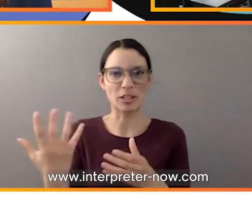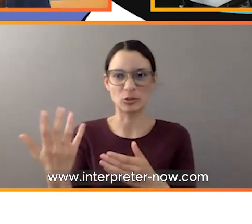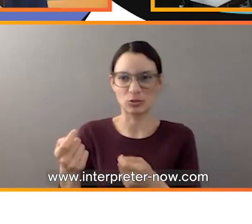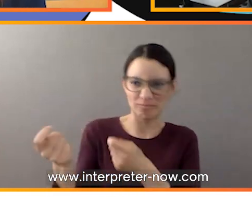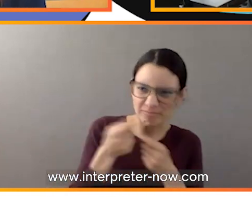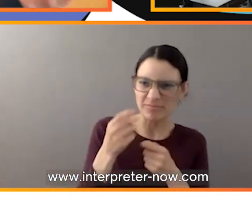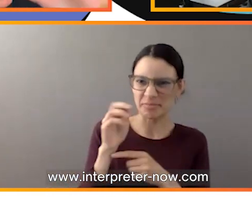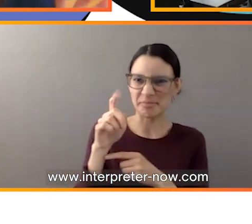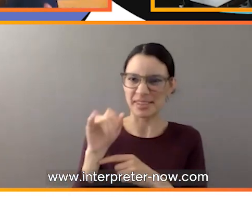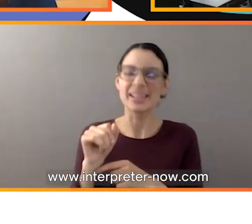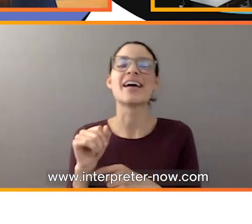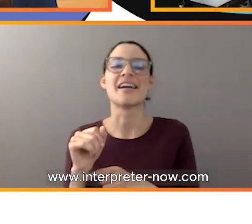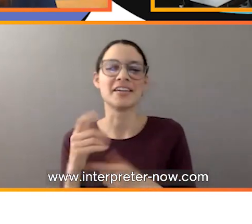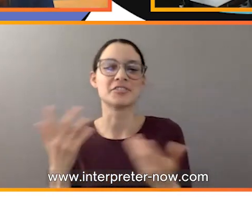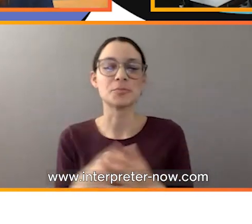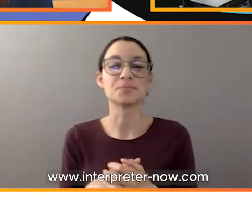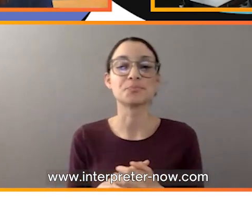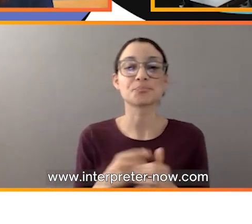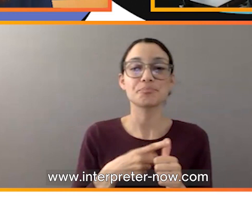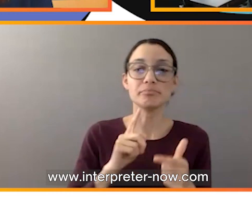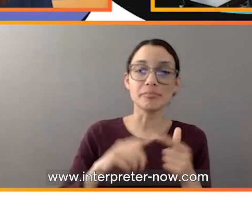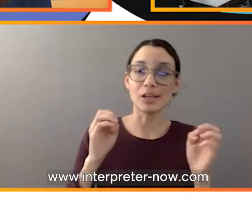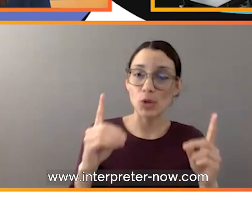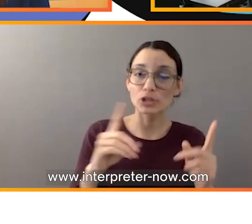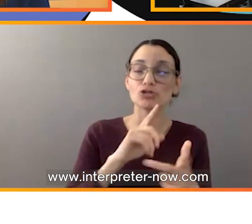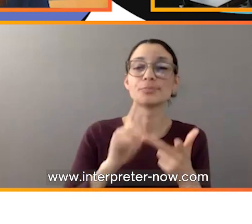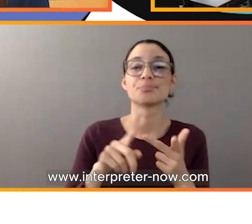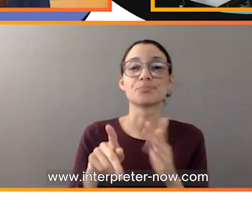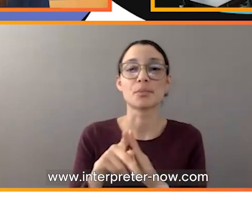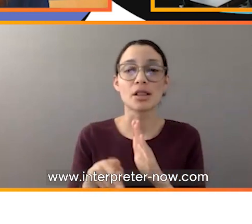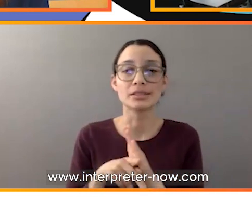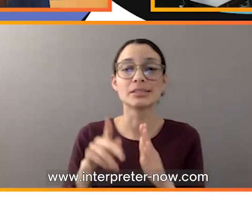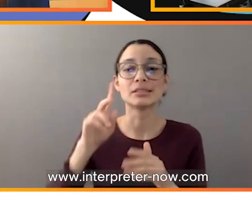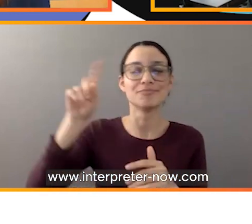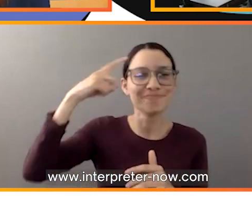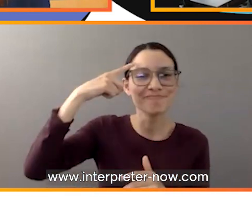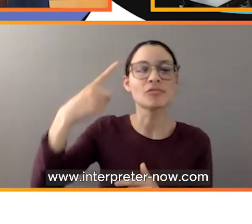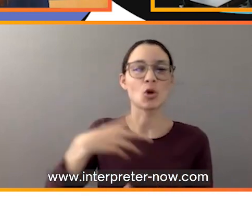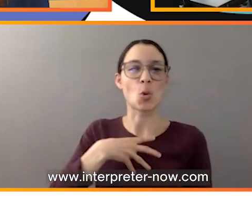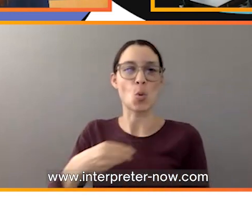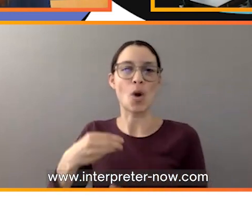So we talked a lot about workplace, what we haven't talked as much about yet is, and I